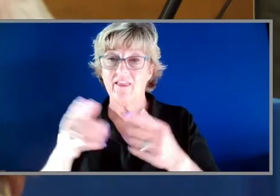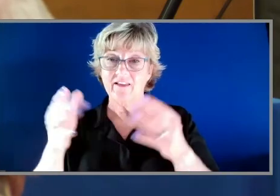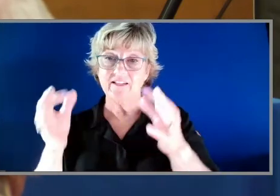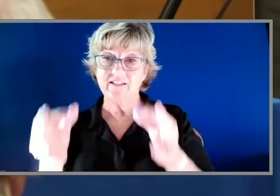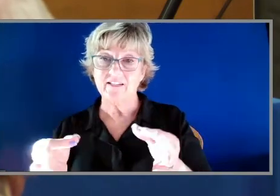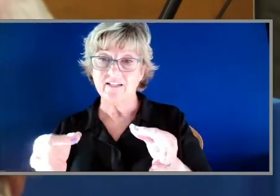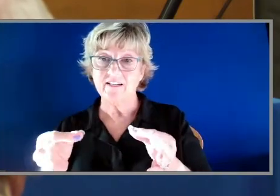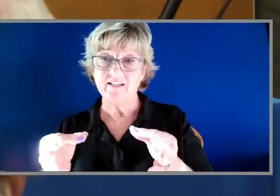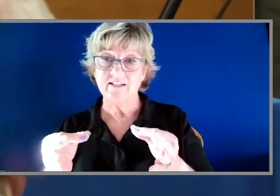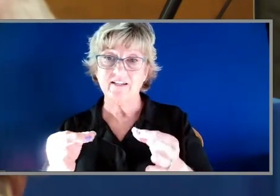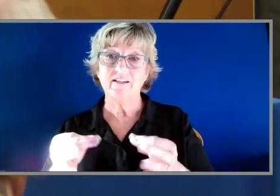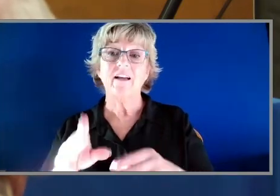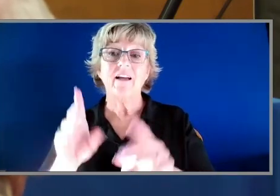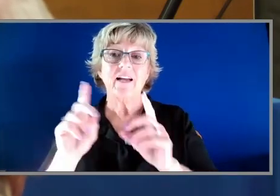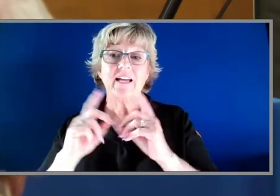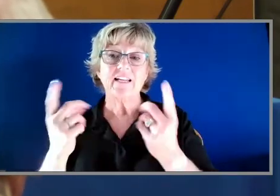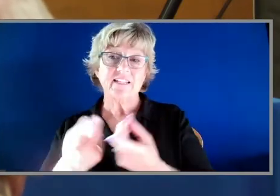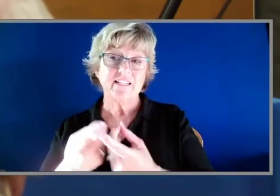Studio: Then we can decide Okay, and then district five let's say.